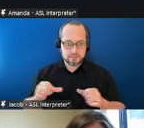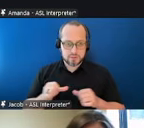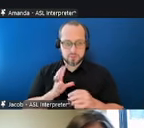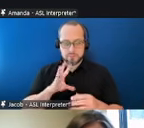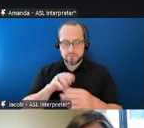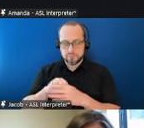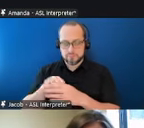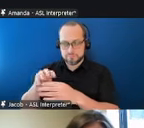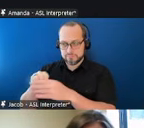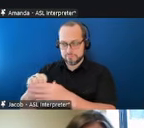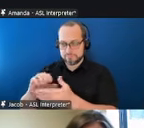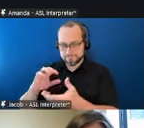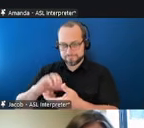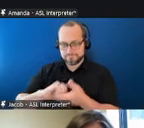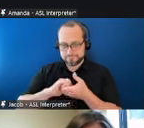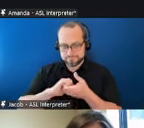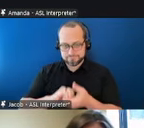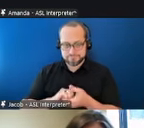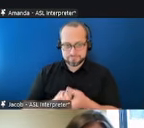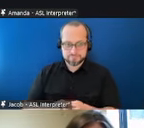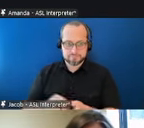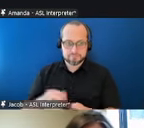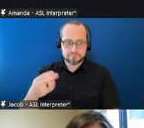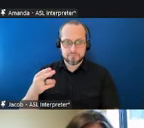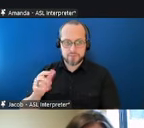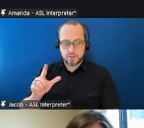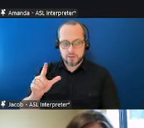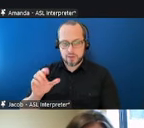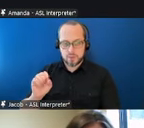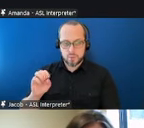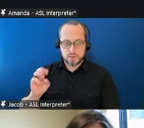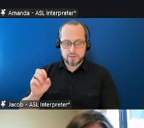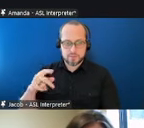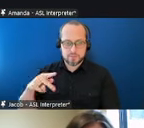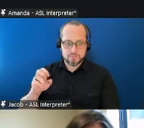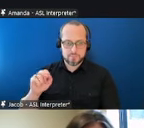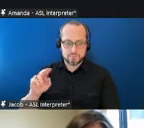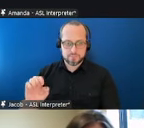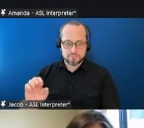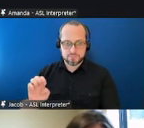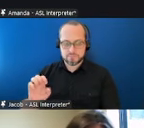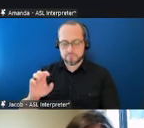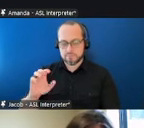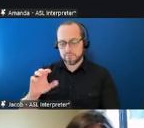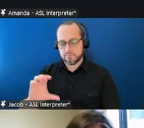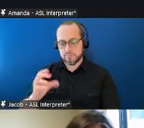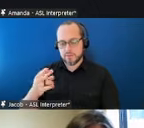them there. The um Halawasaponyi, the Maharin, and the Chonoke Nation. So, we will be touching those